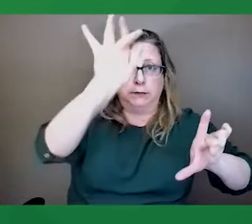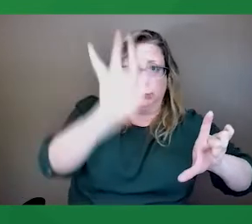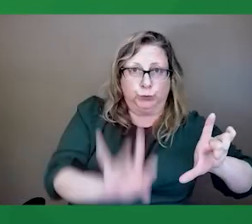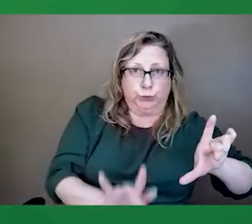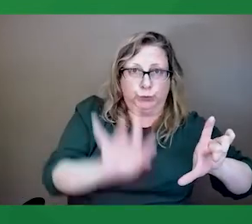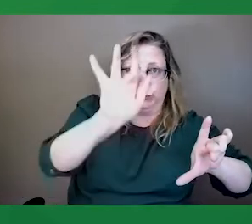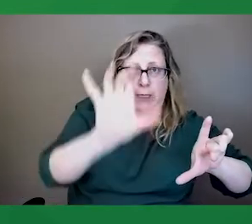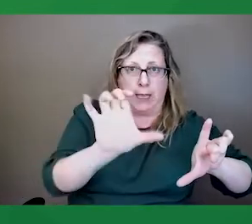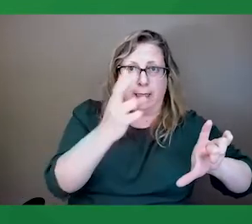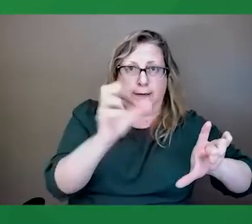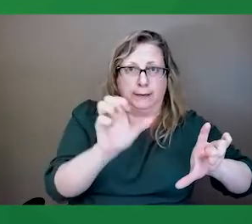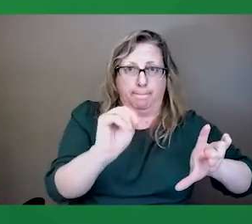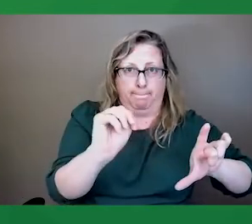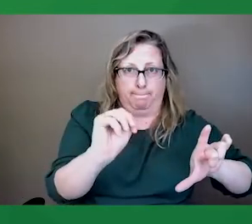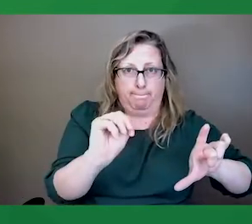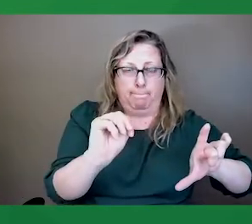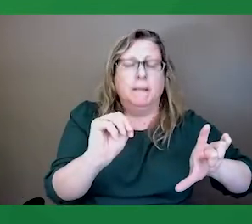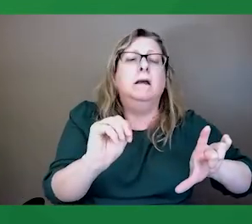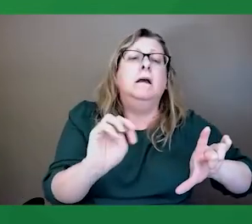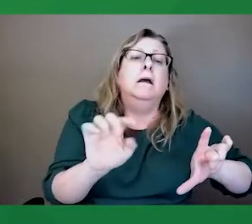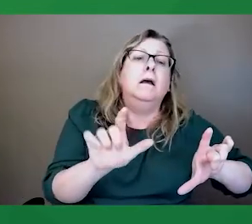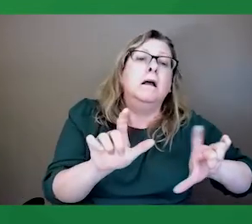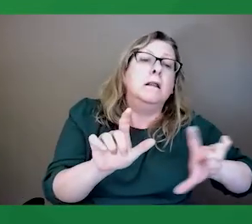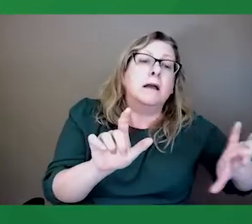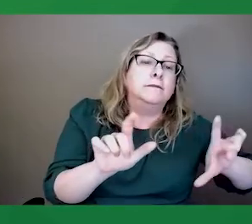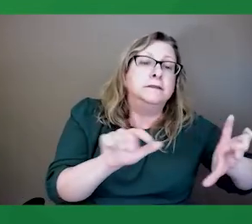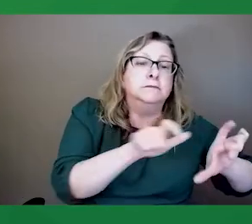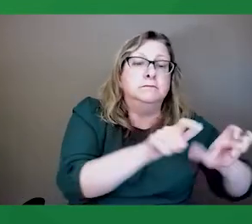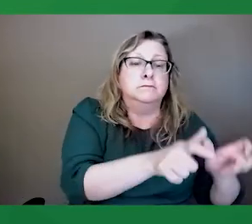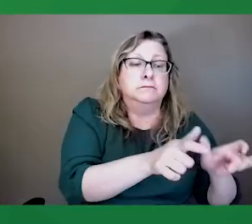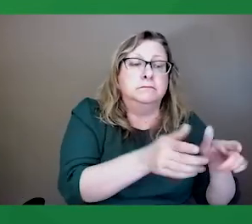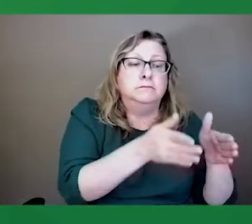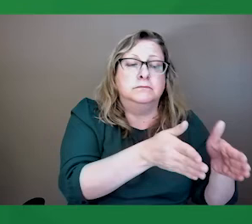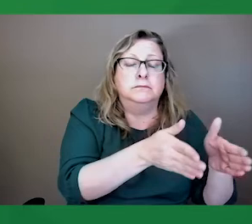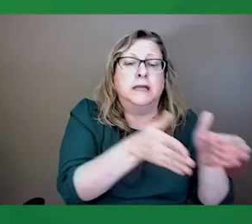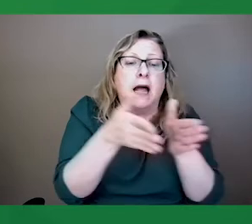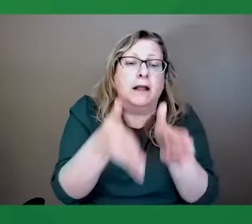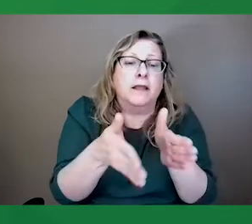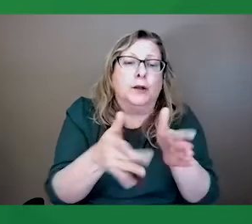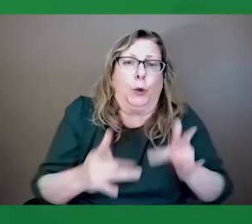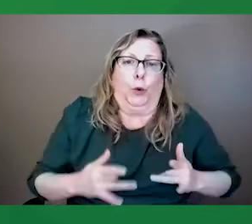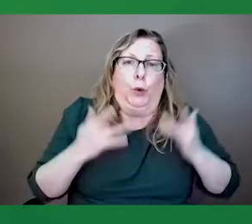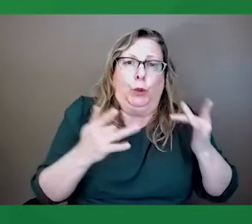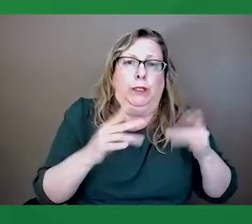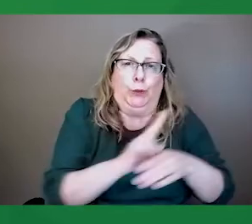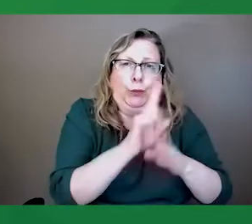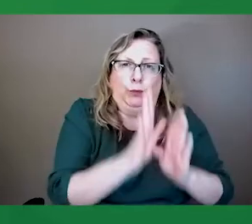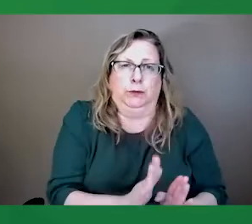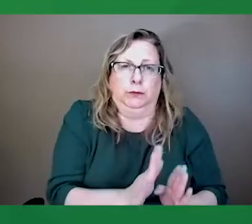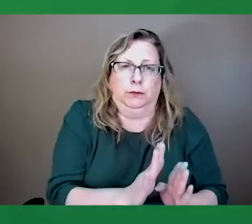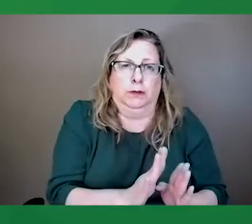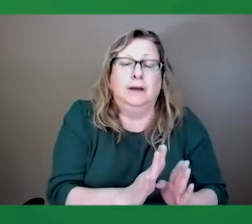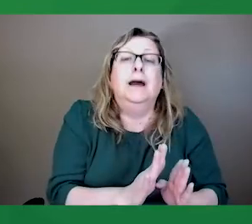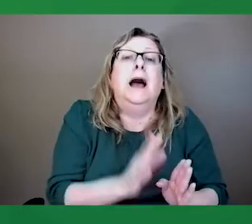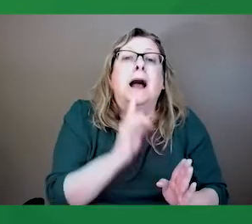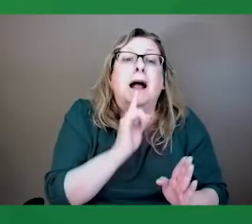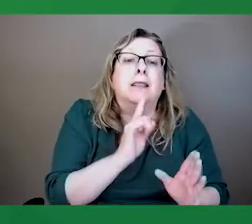in the very, very early stages. And then there's the chasm. That chasm is where most products fail